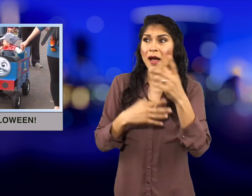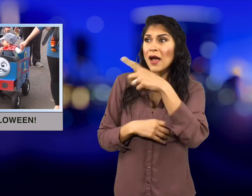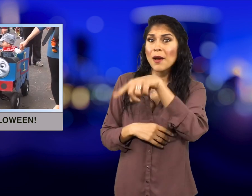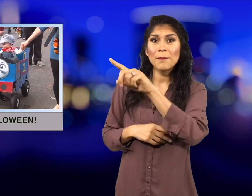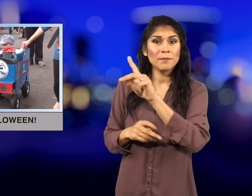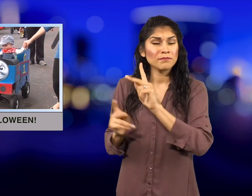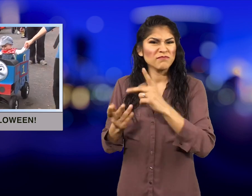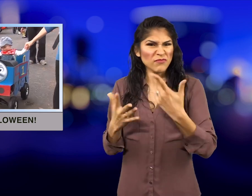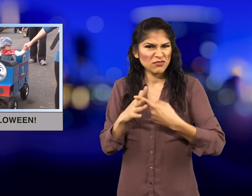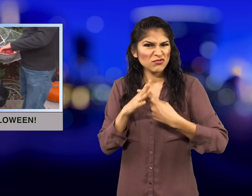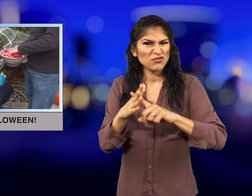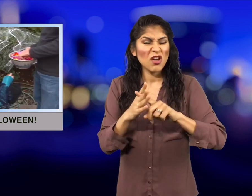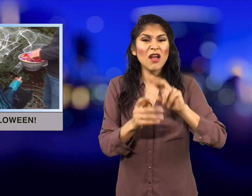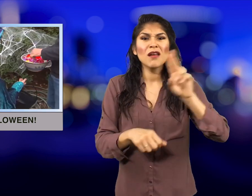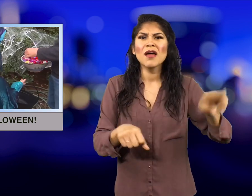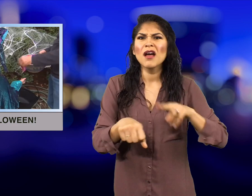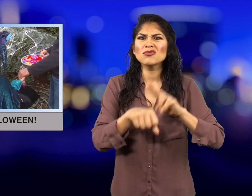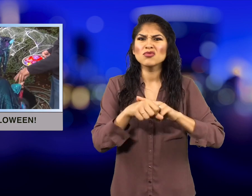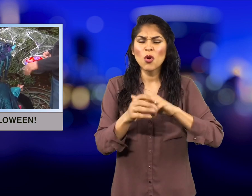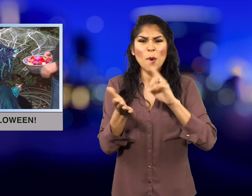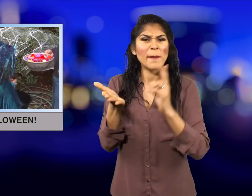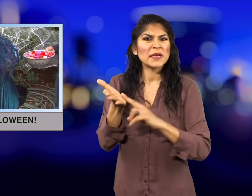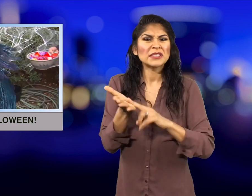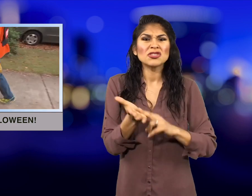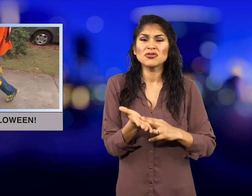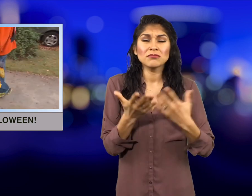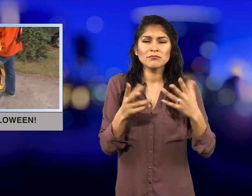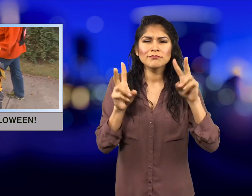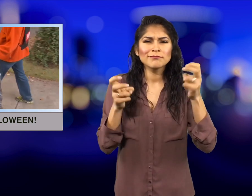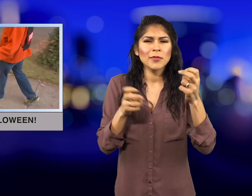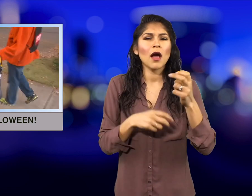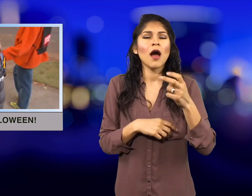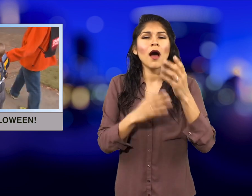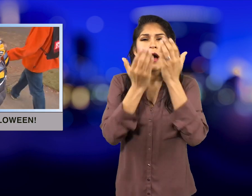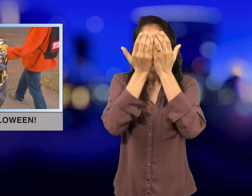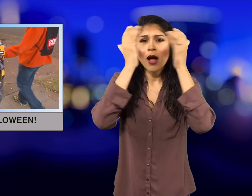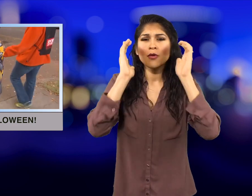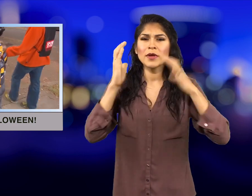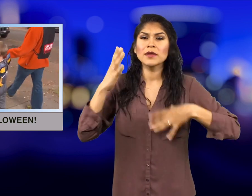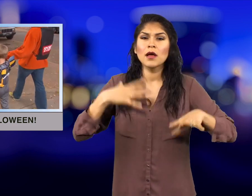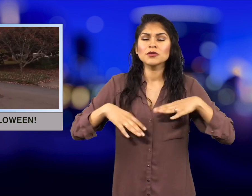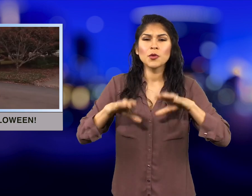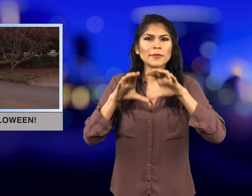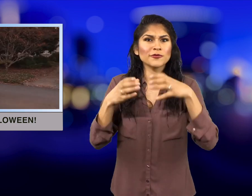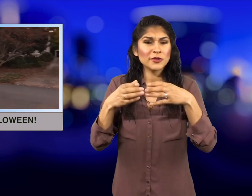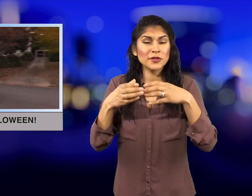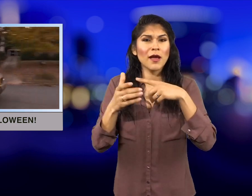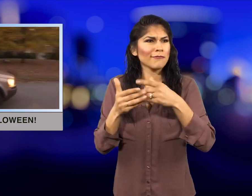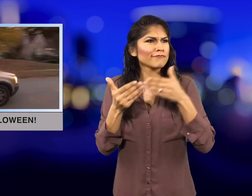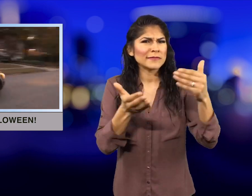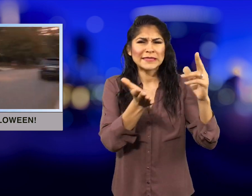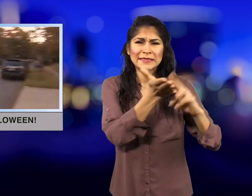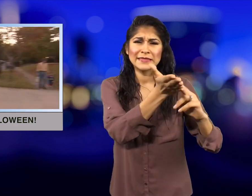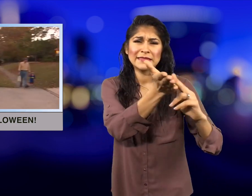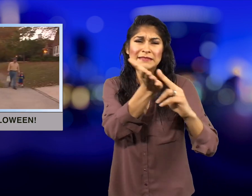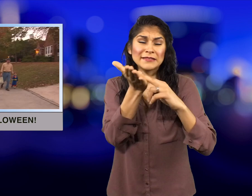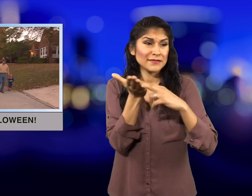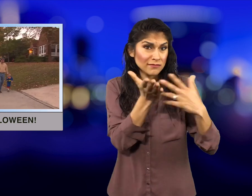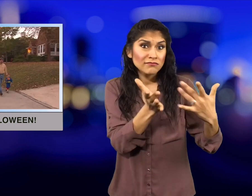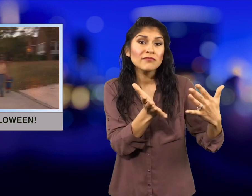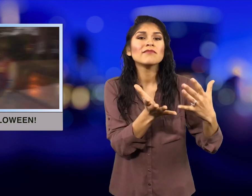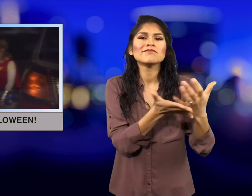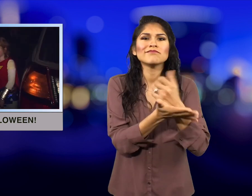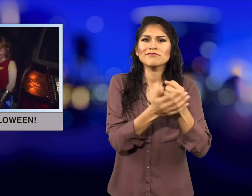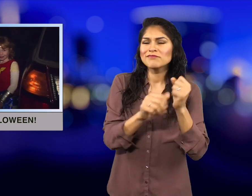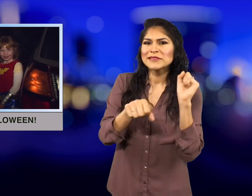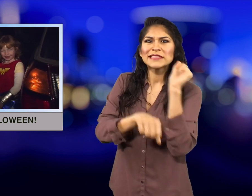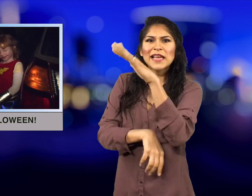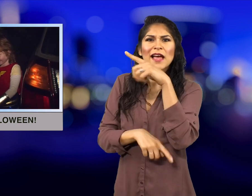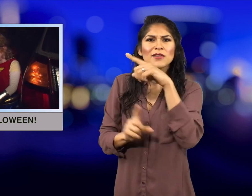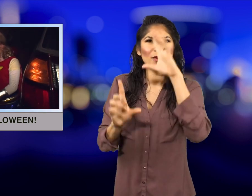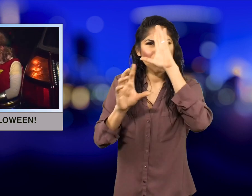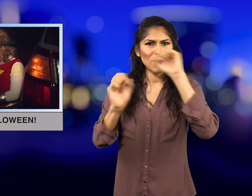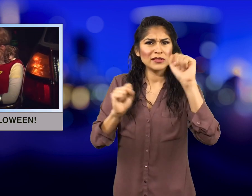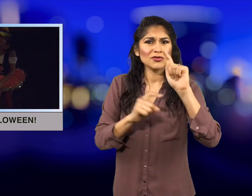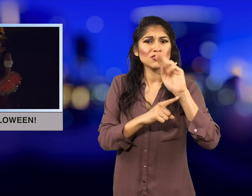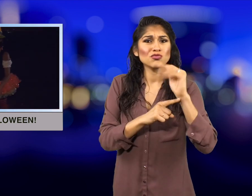The "Halloween Costume Association" launched a national petition asking President Trump